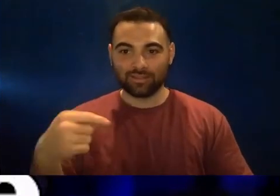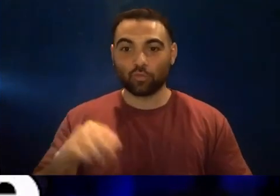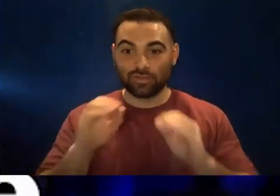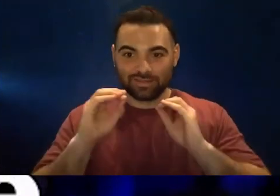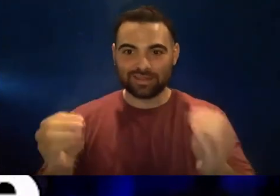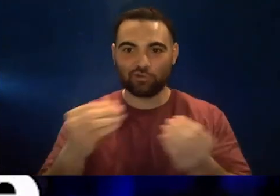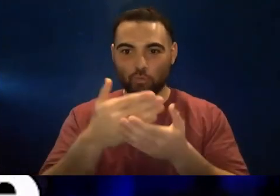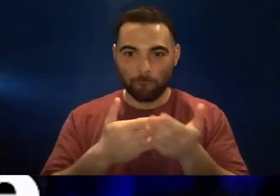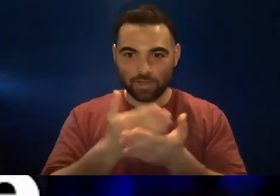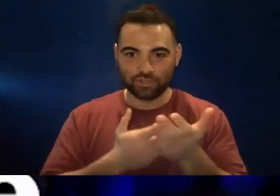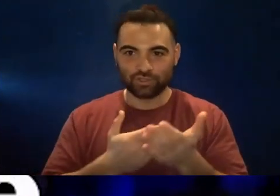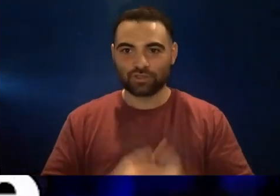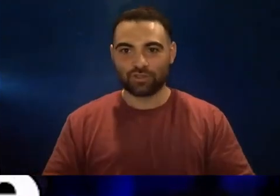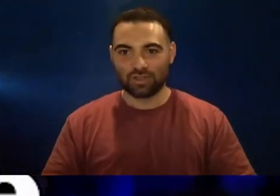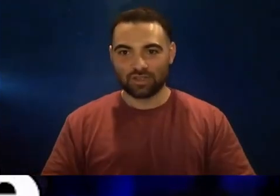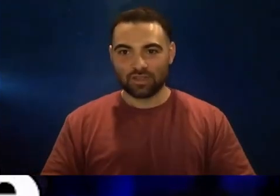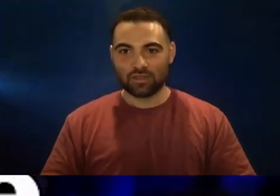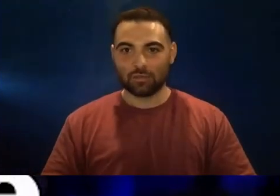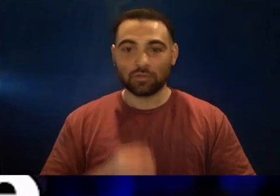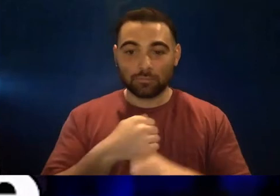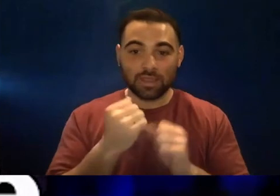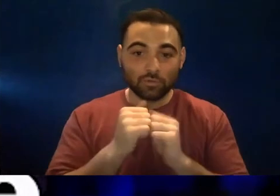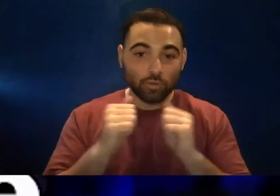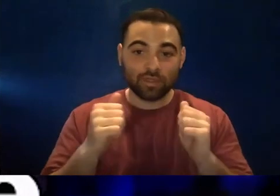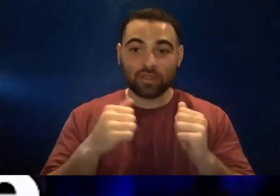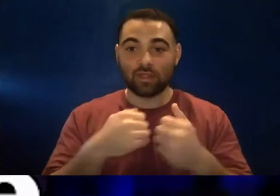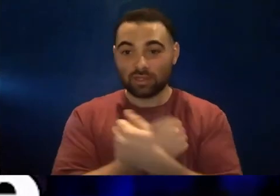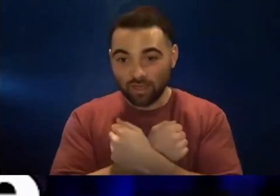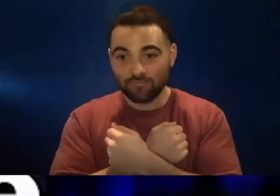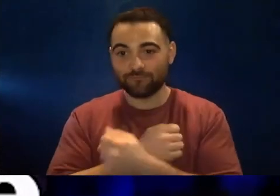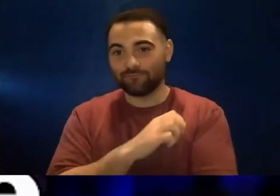It was made with just love and energy. Right?